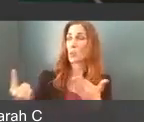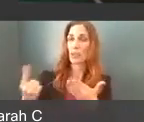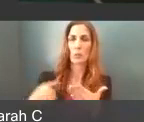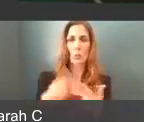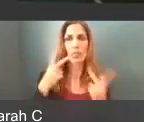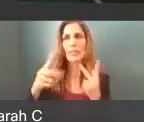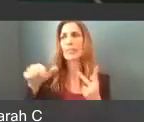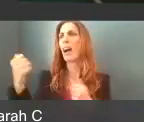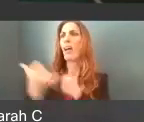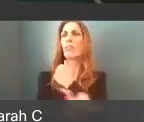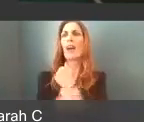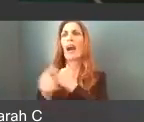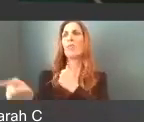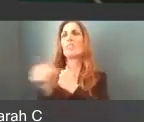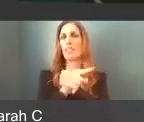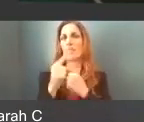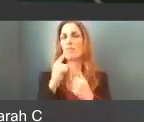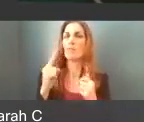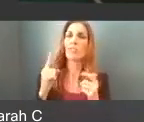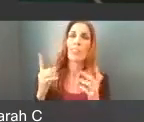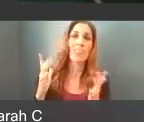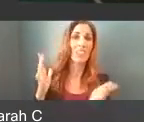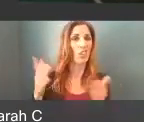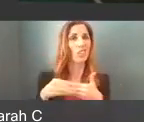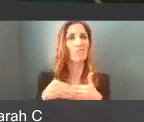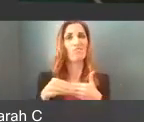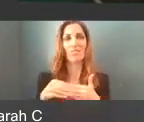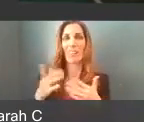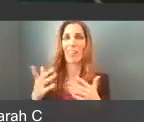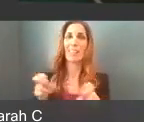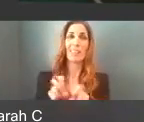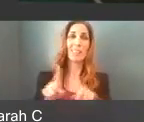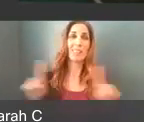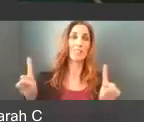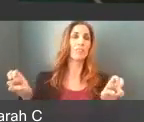classroom distancing standards. Does Montgomery County plan to relax its guidance in any way?